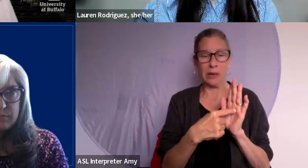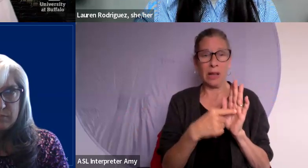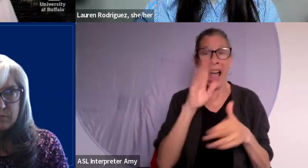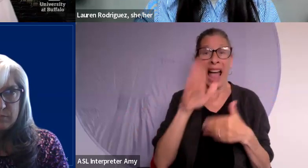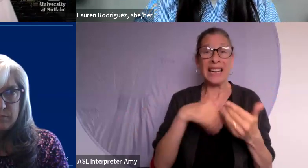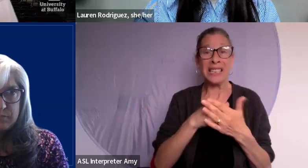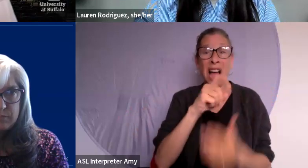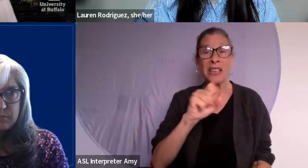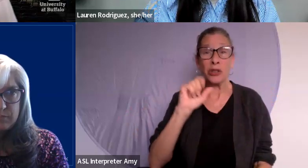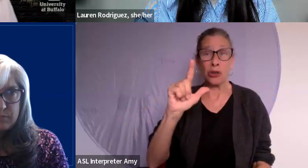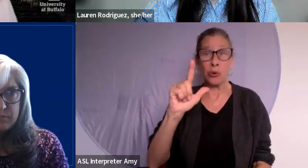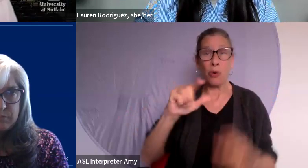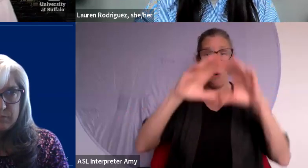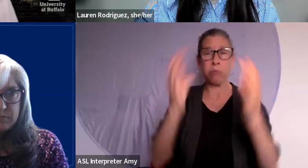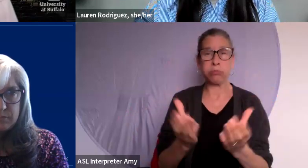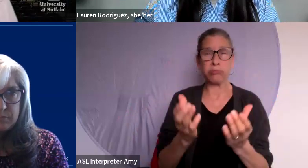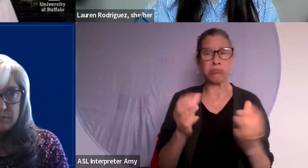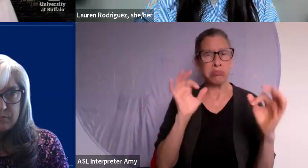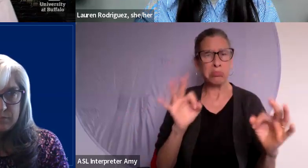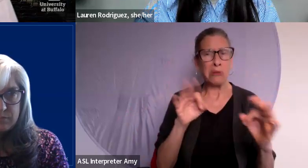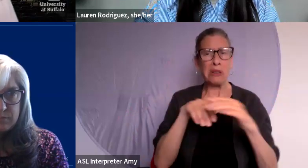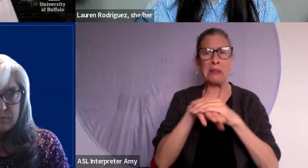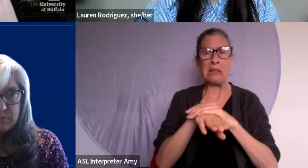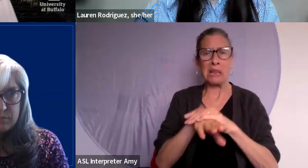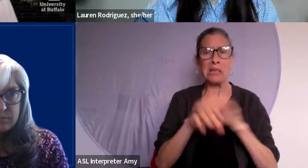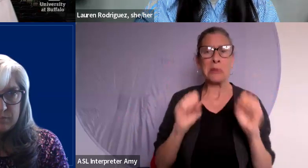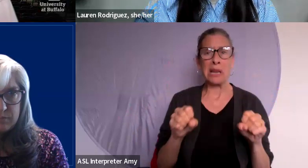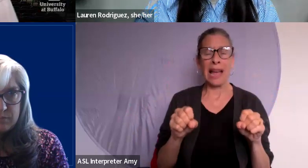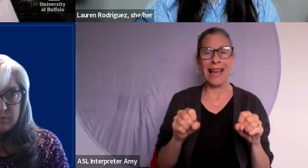tool could be perfectly accessible, with the exception